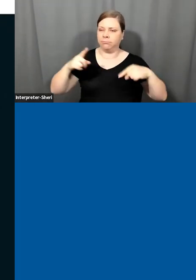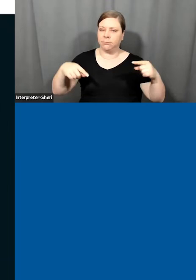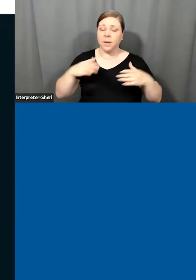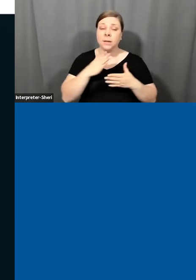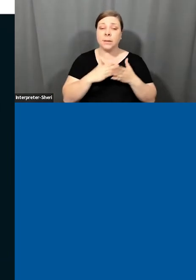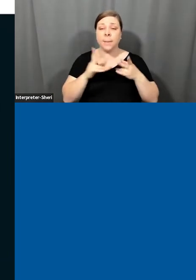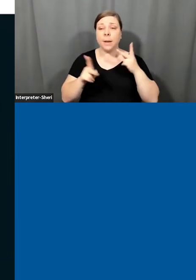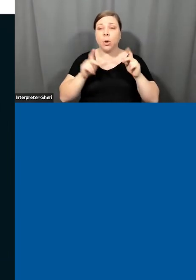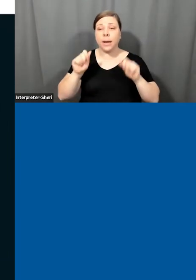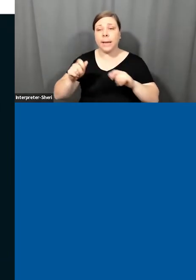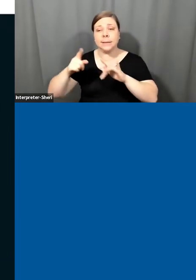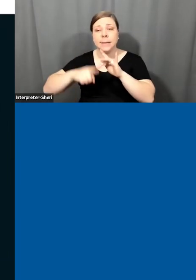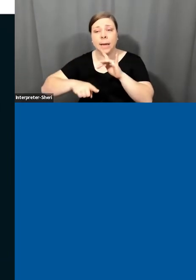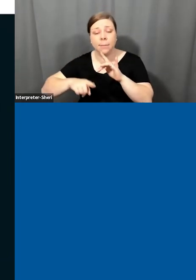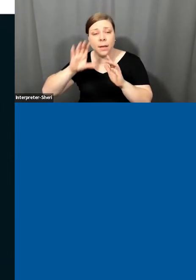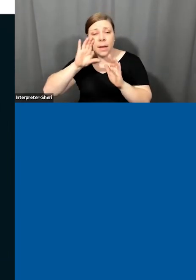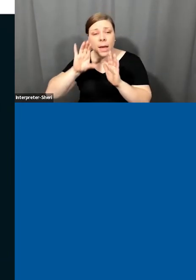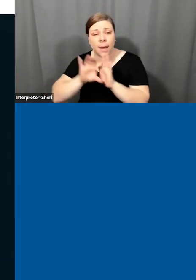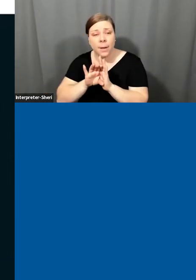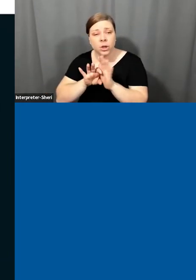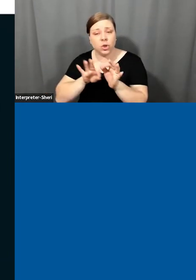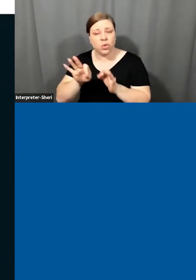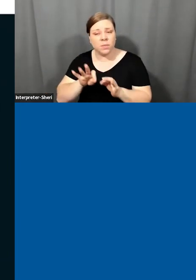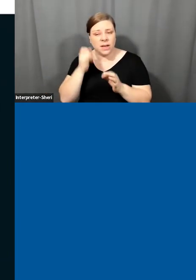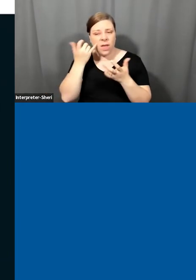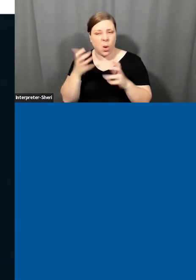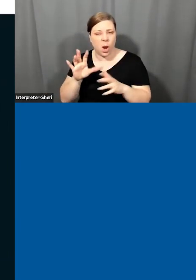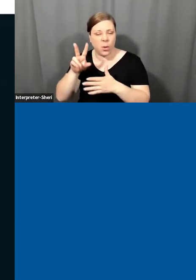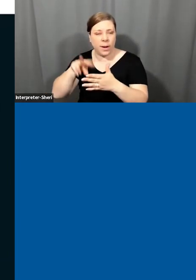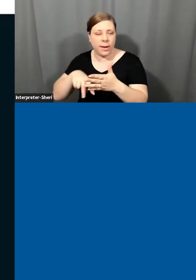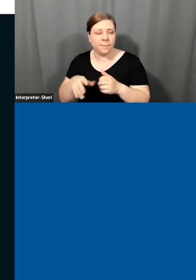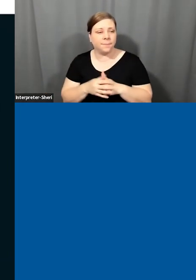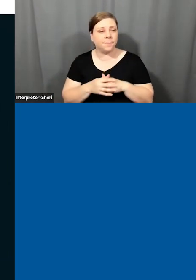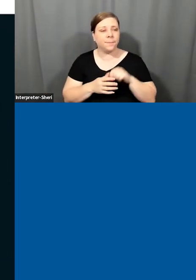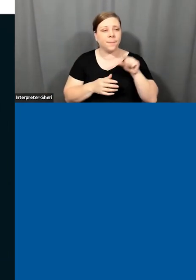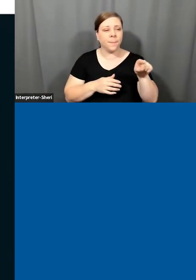if they don't really care to read it. For my custom alt text here, I wrote accessibility.